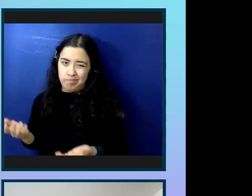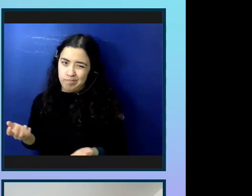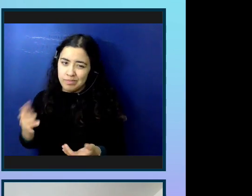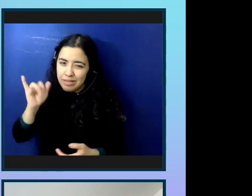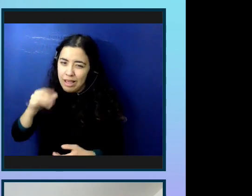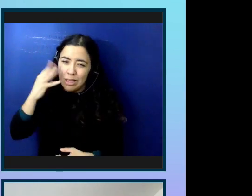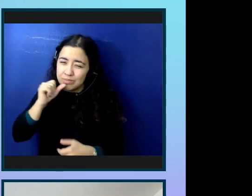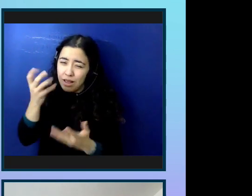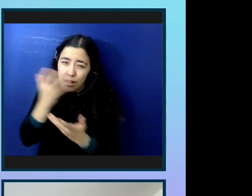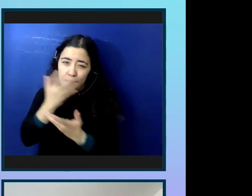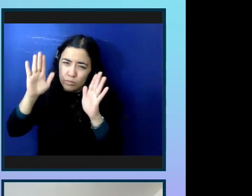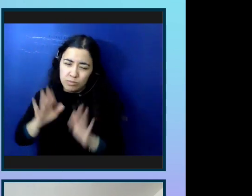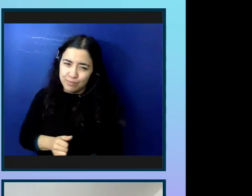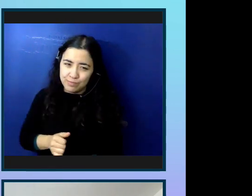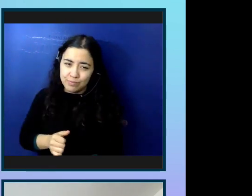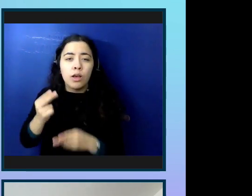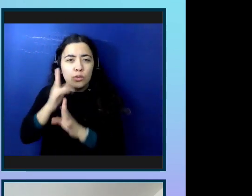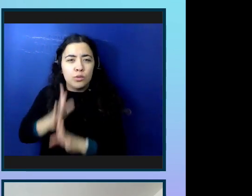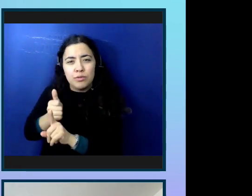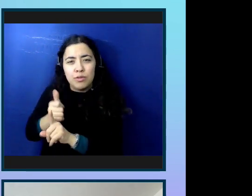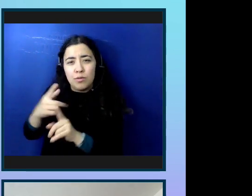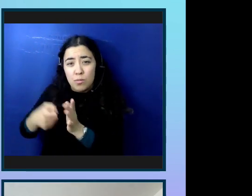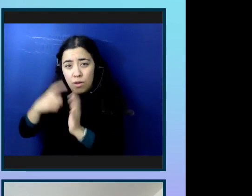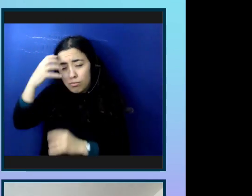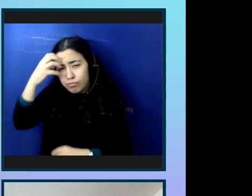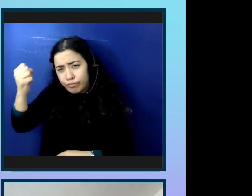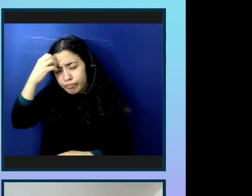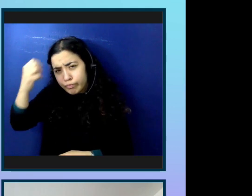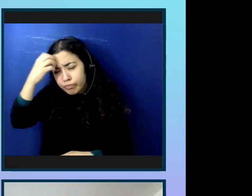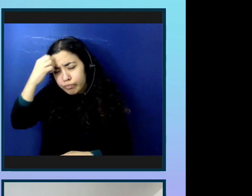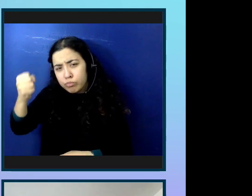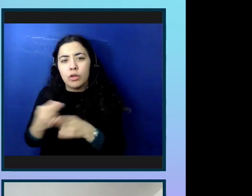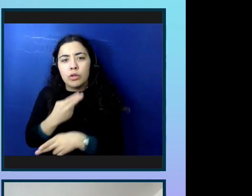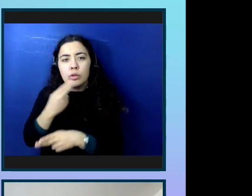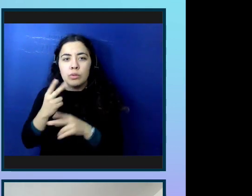it's requiring users to memorize information and use a lot of cognitive load